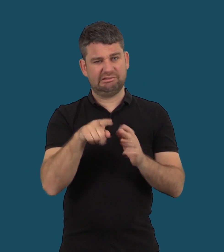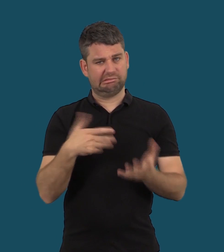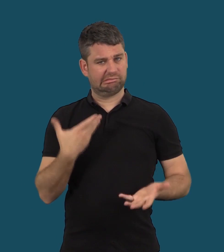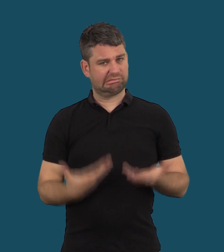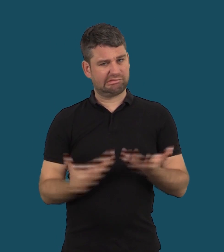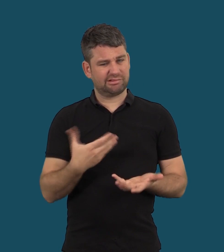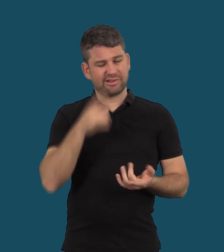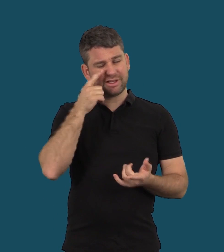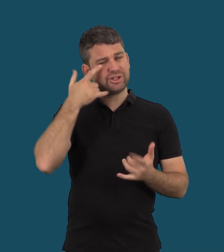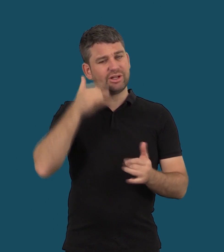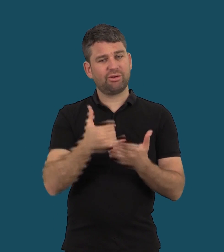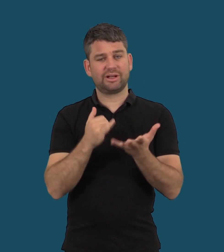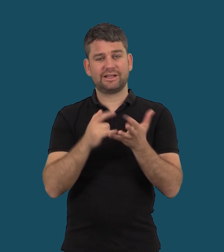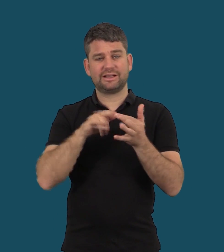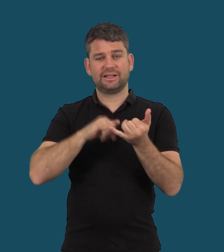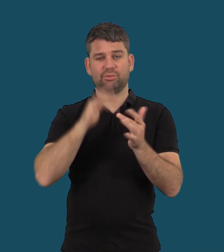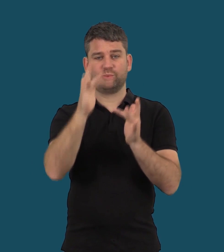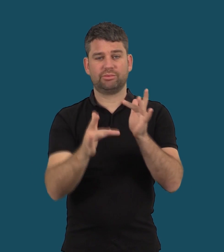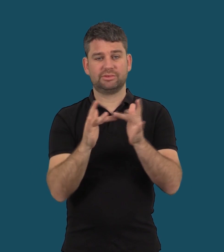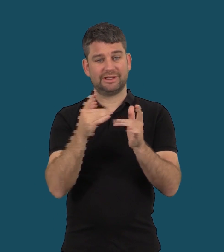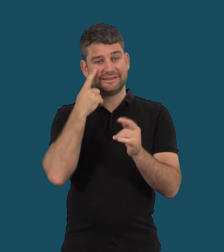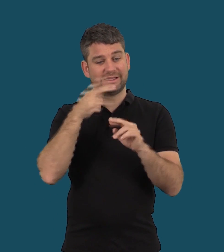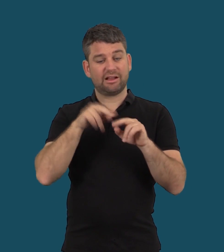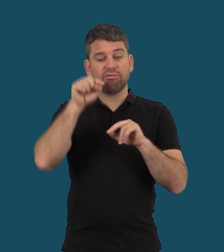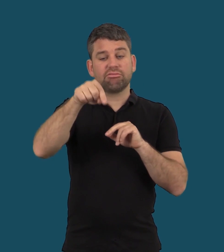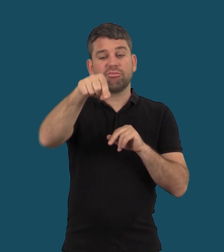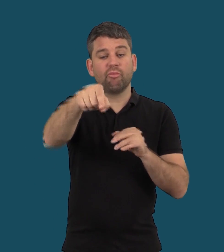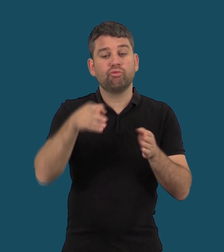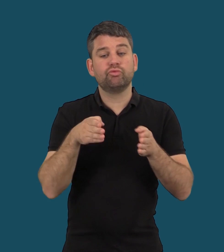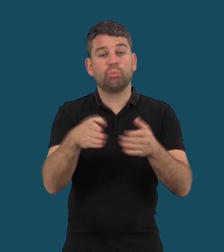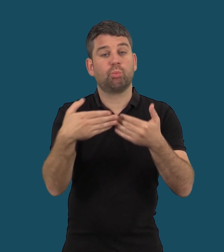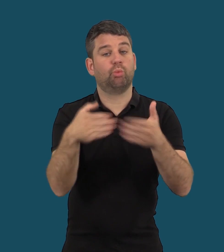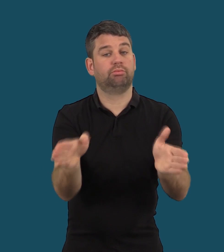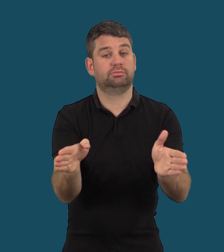If you are uncertain about access to your area, check online via the SES website.